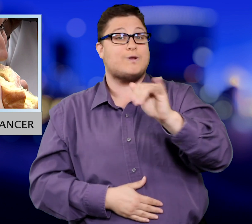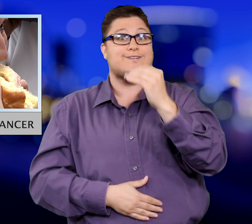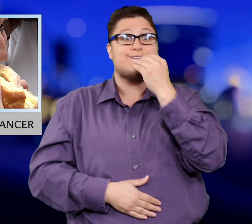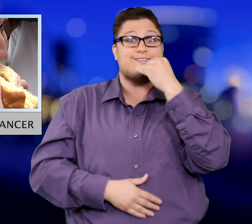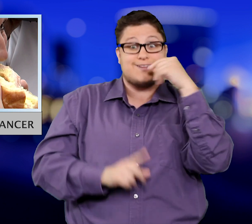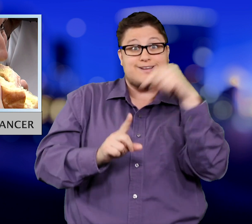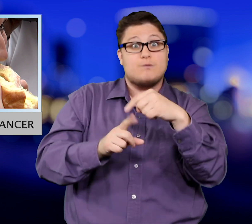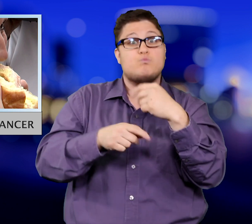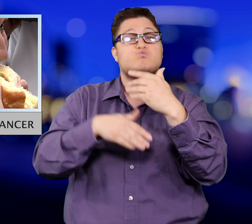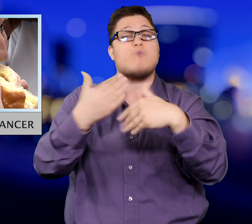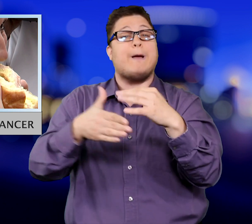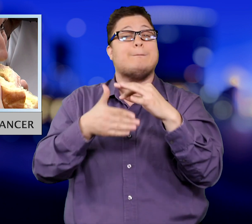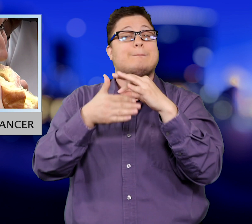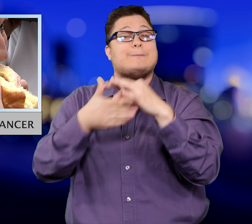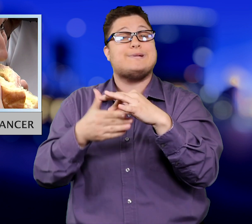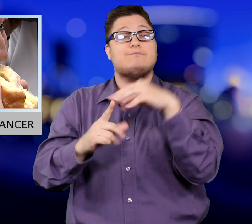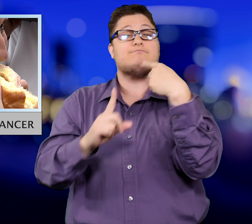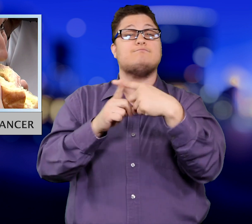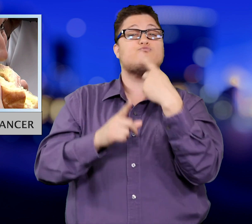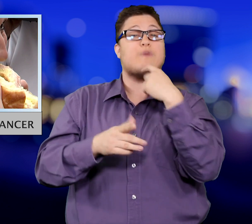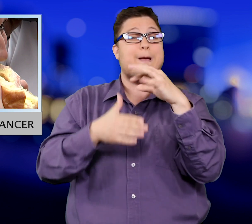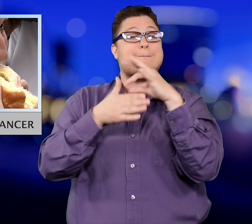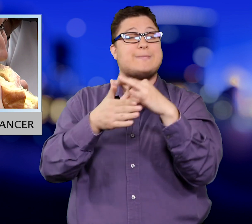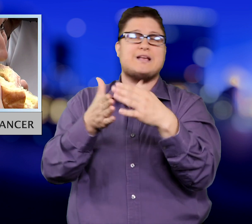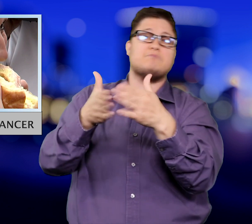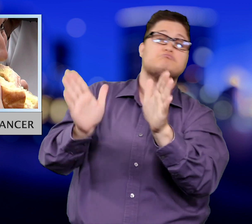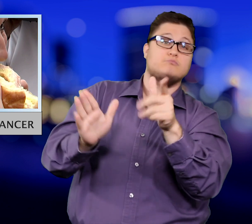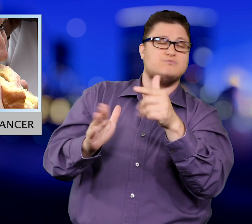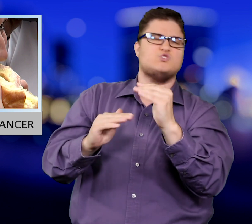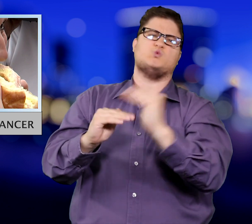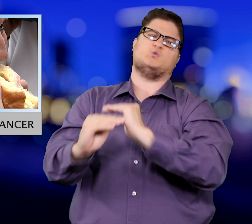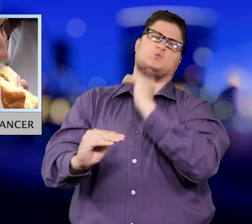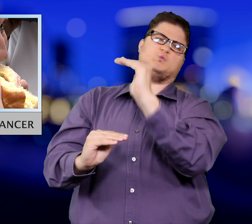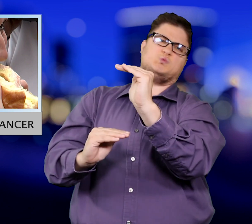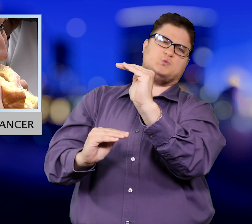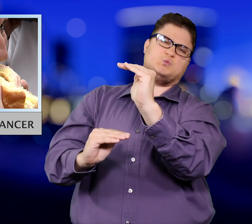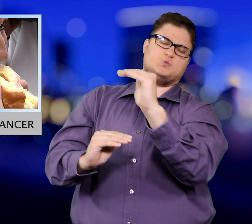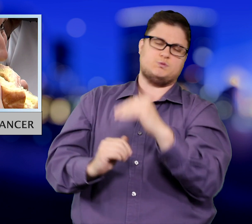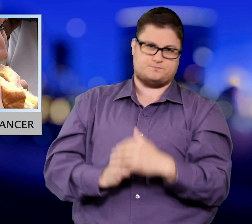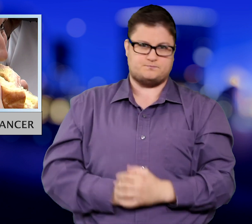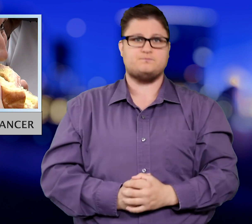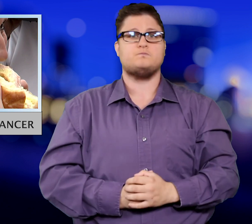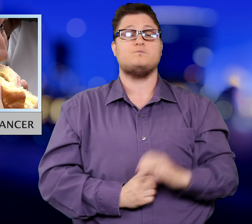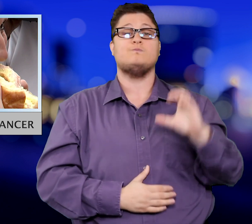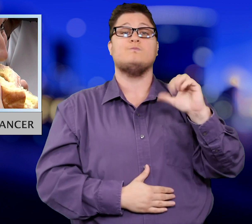products as well as eating too much processed meat and red meat in general.